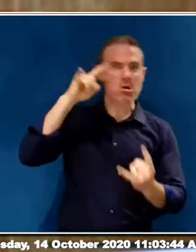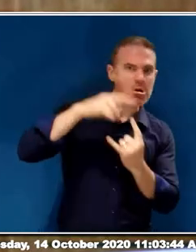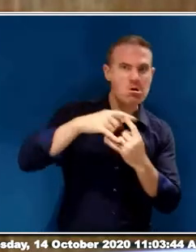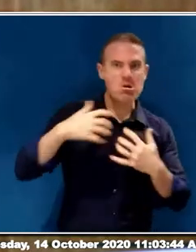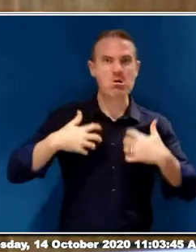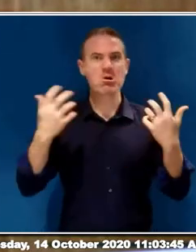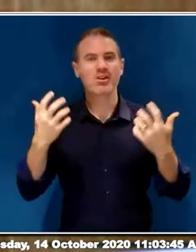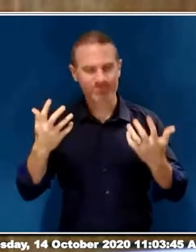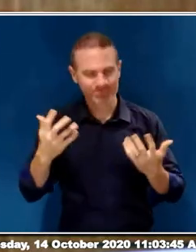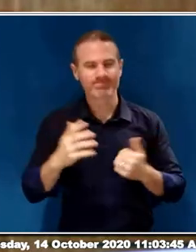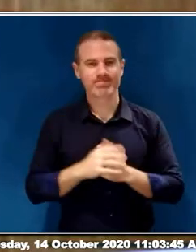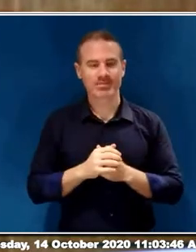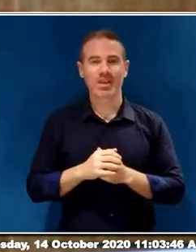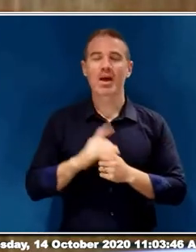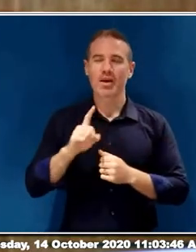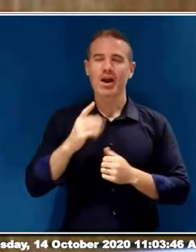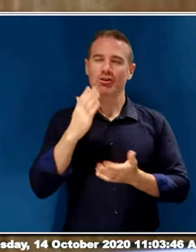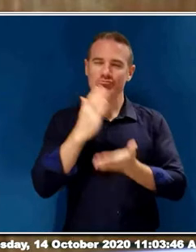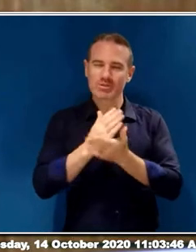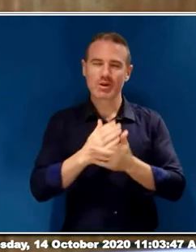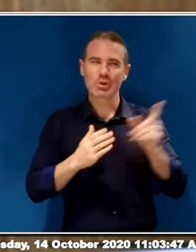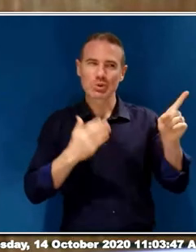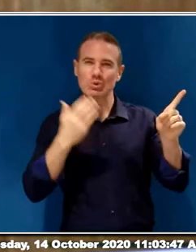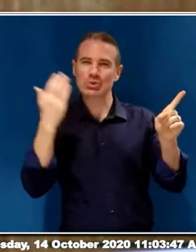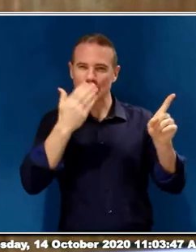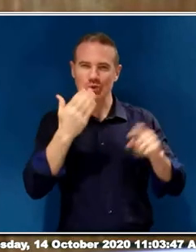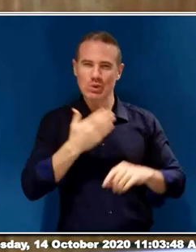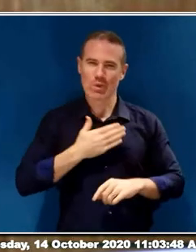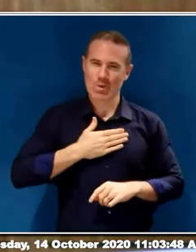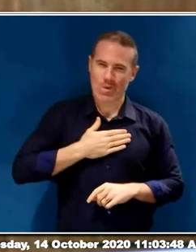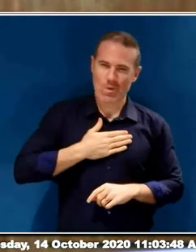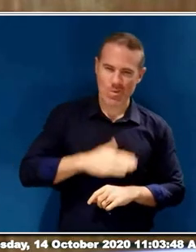again, rather than trying to understand what triggered the behaviour.